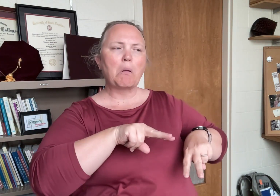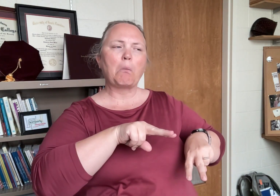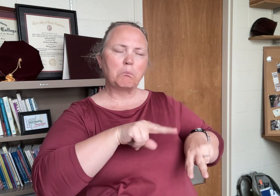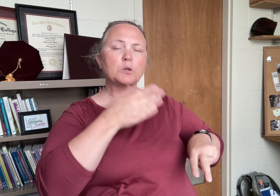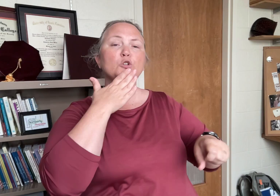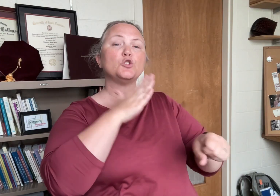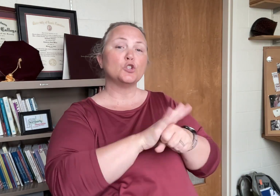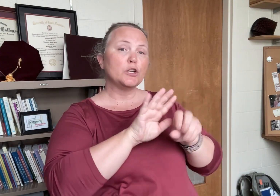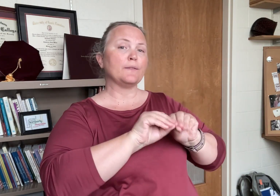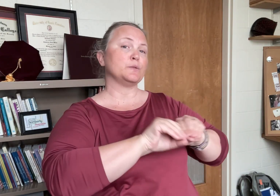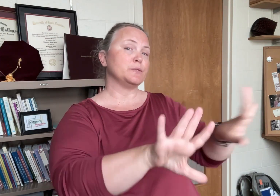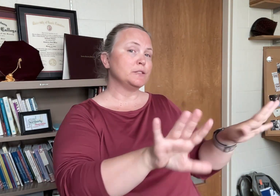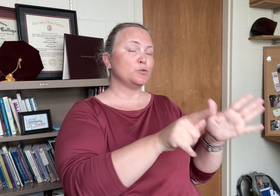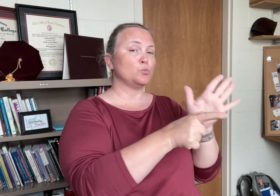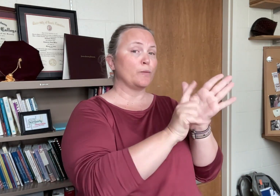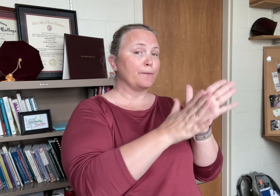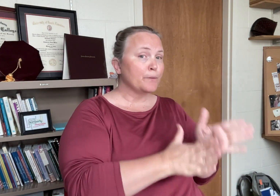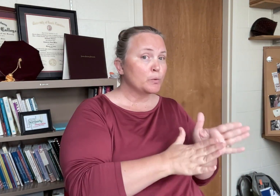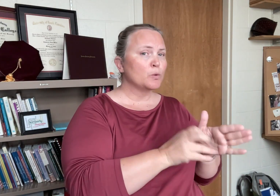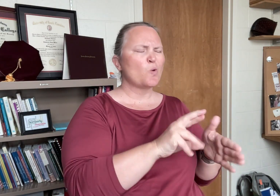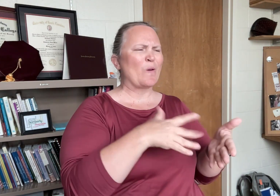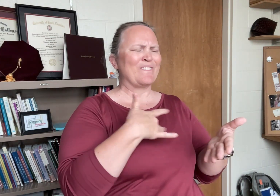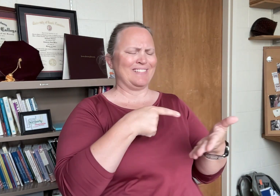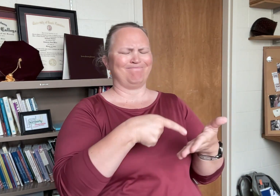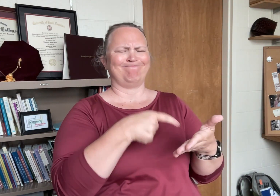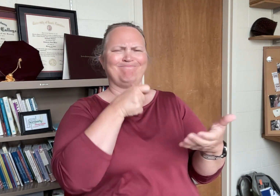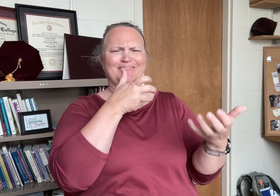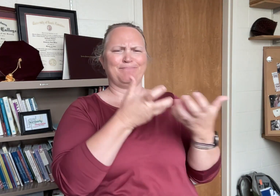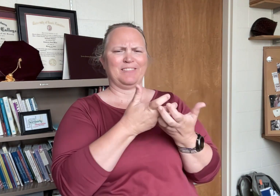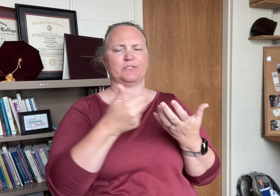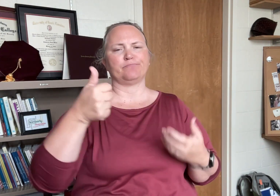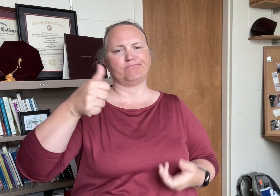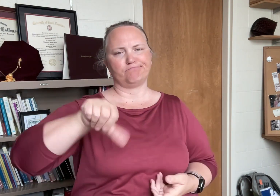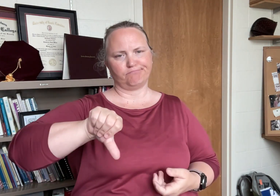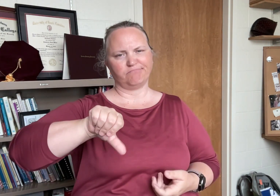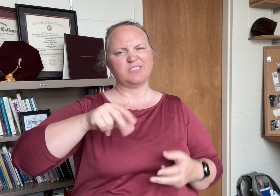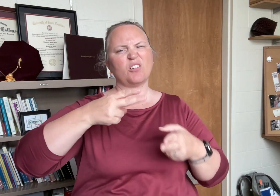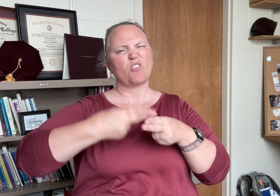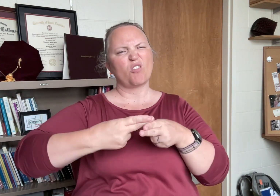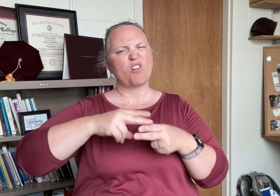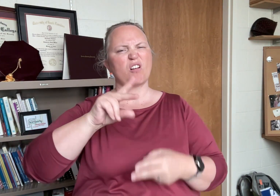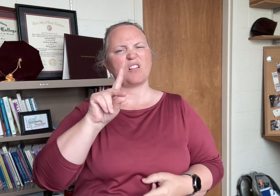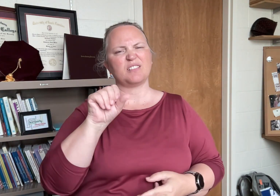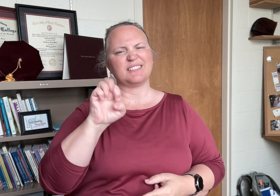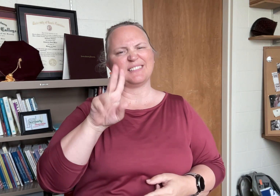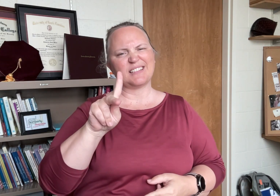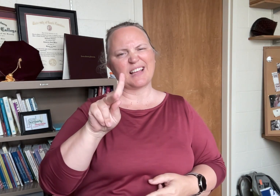article is good enough to be sent out for reviewers, and if they decide it's not, that's called a desk rejection.